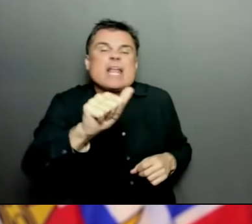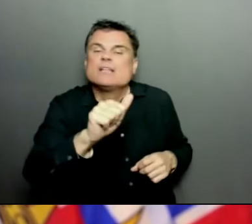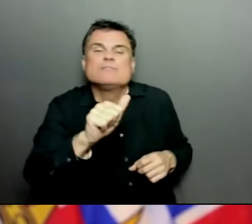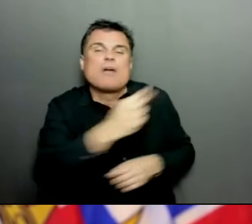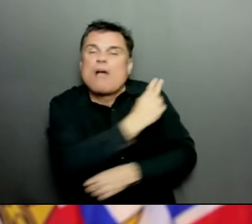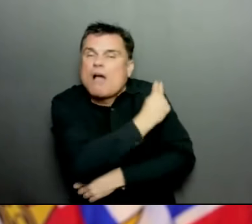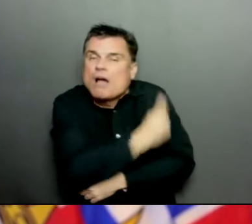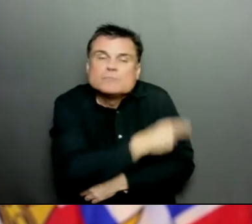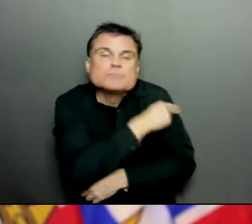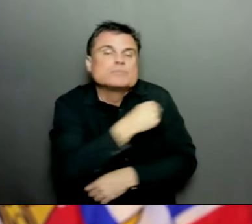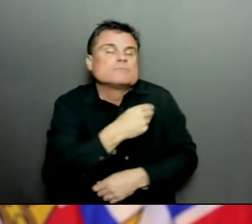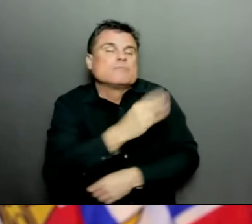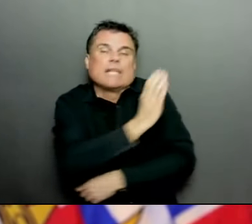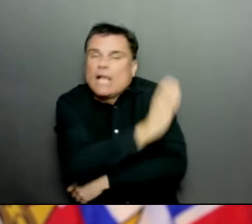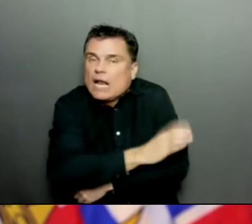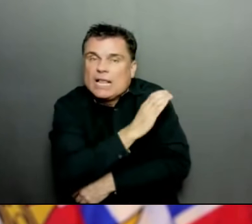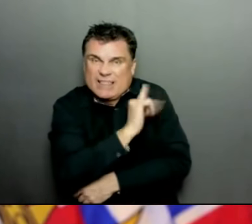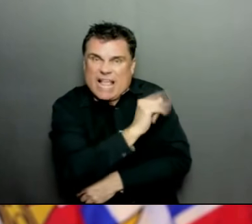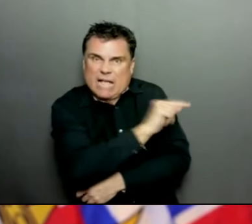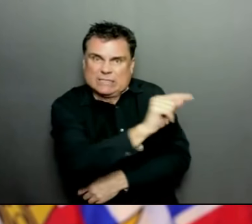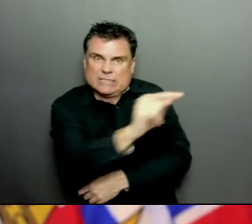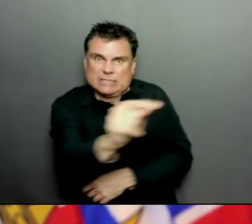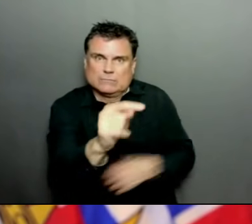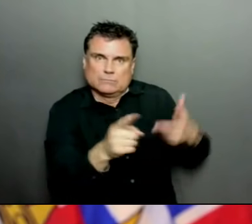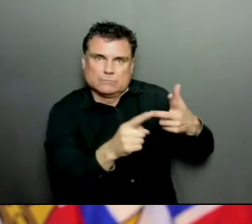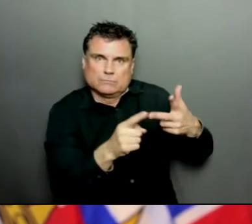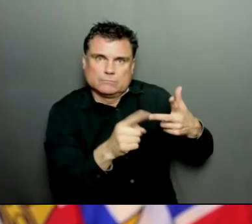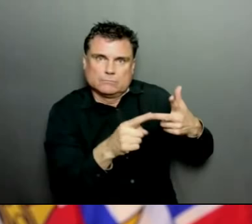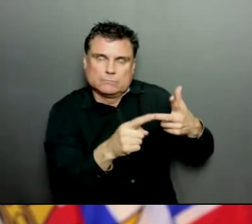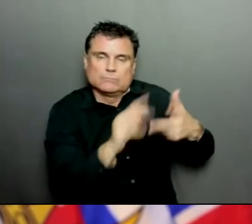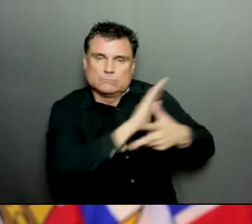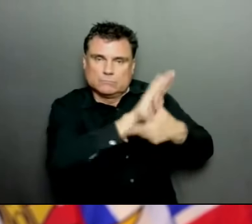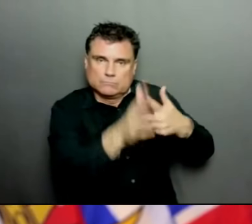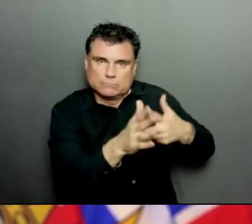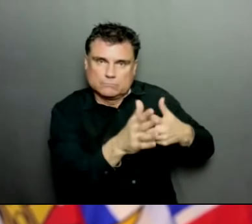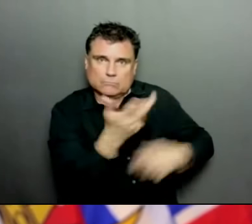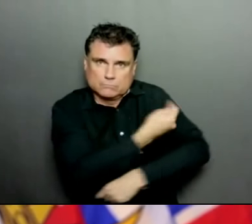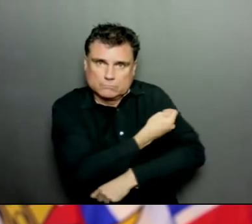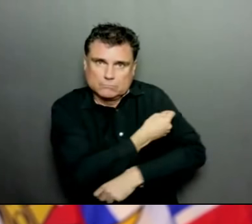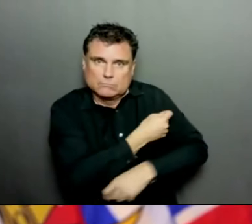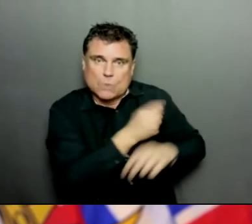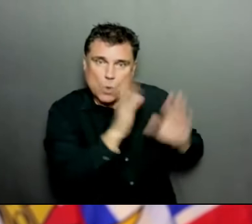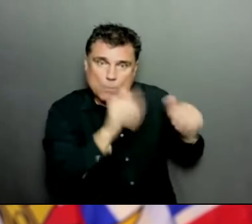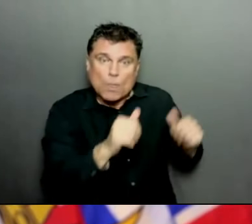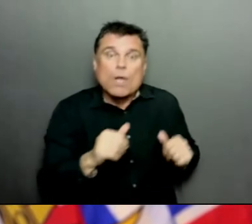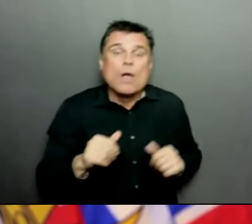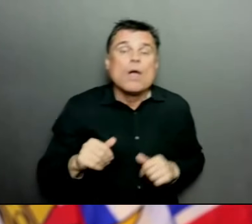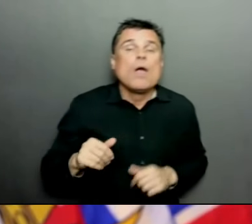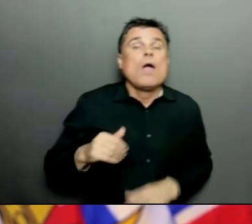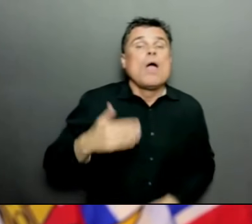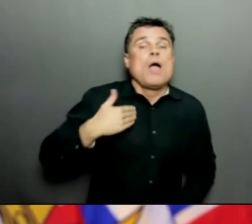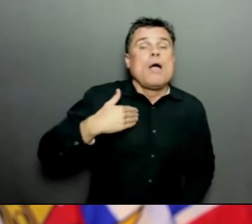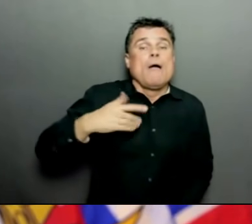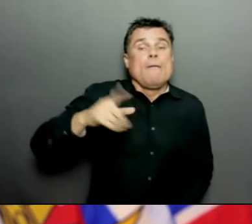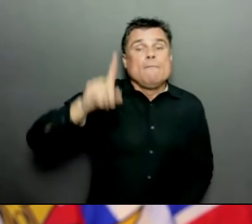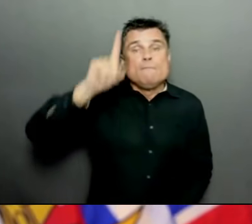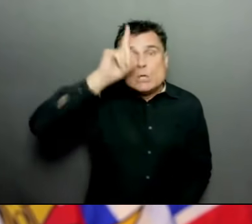for a week, we just found out how many, how many doses we are getting for the week of 4 January.